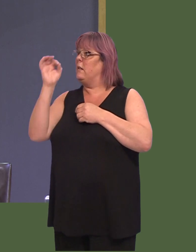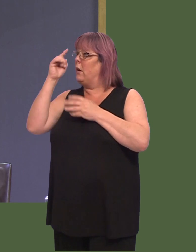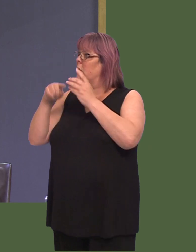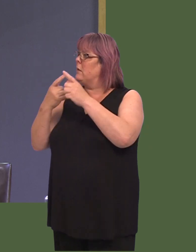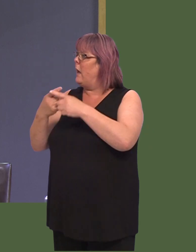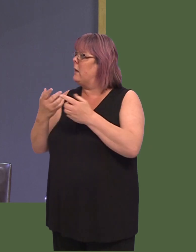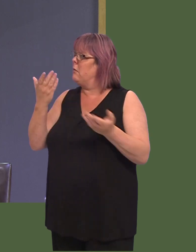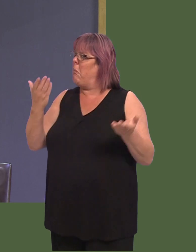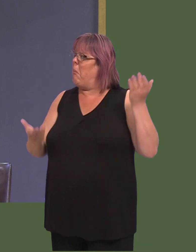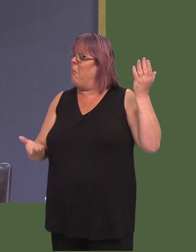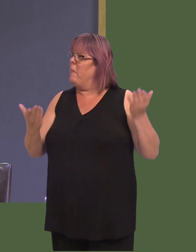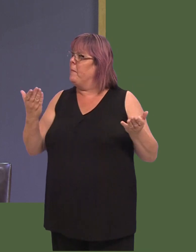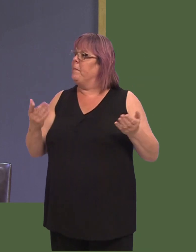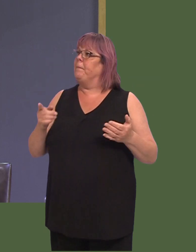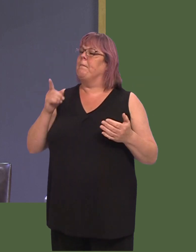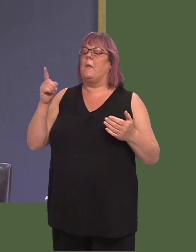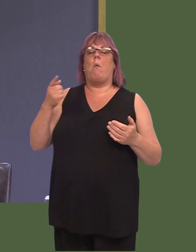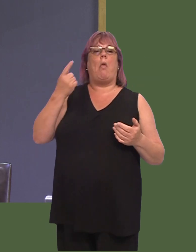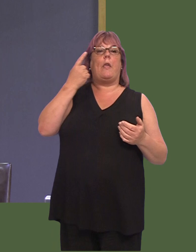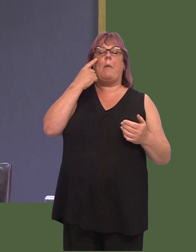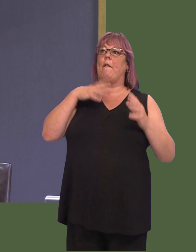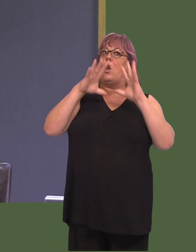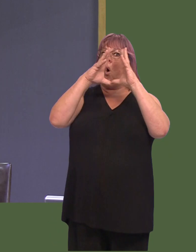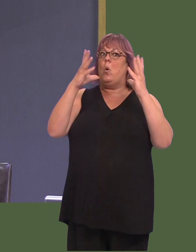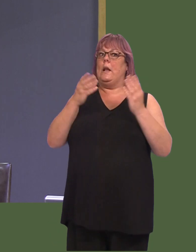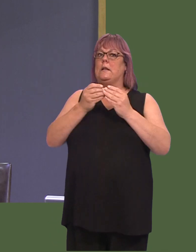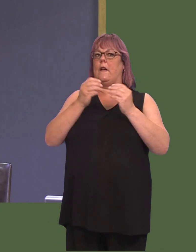But the report crucially suggests that we take a holistic approach to taxation and fiscal